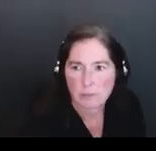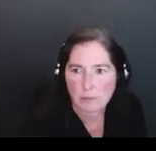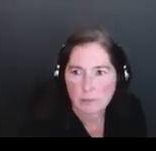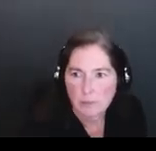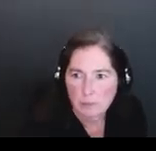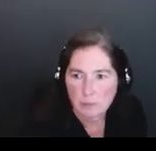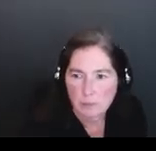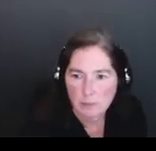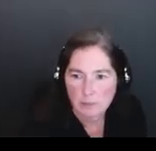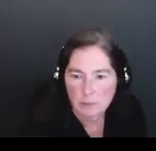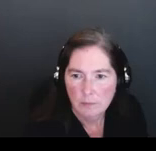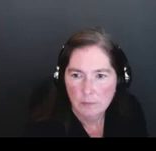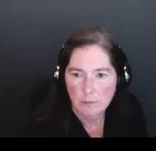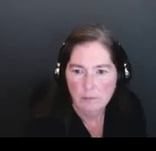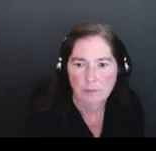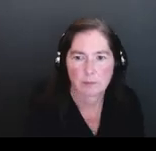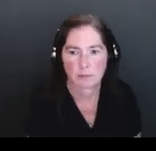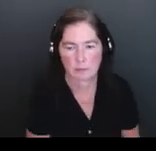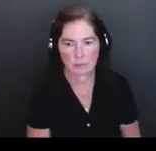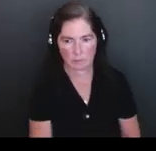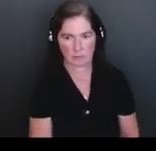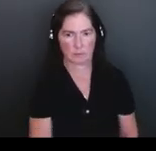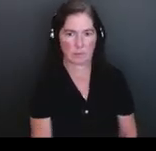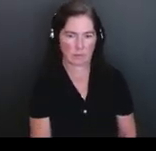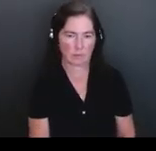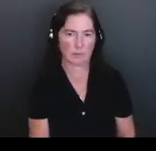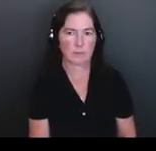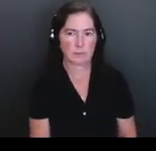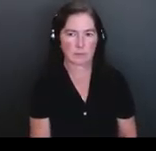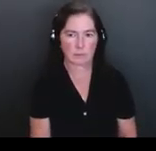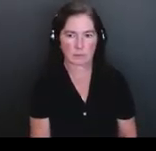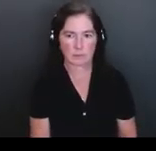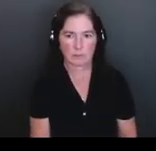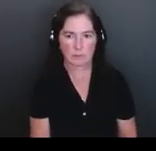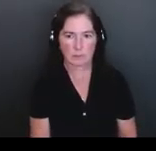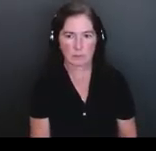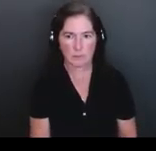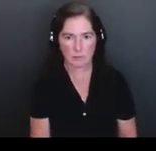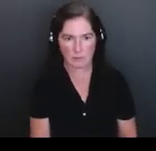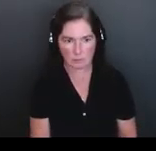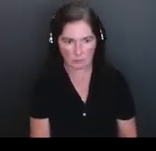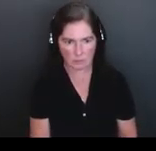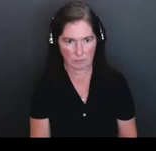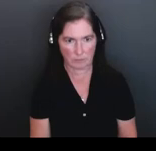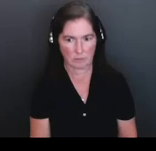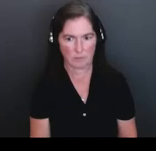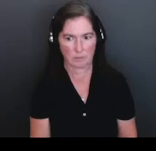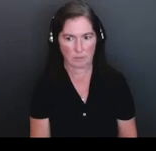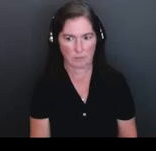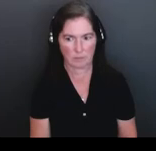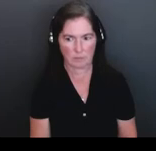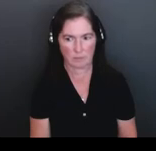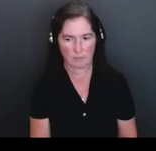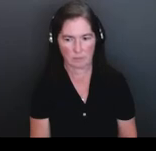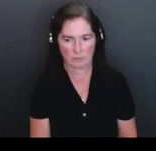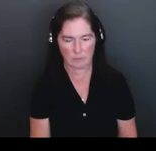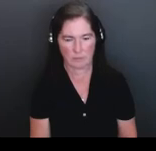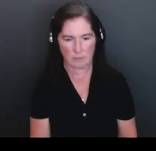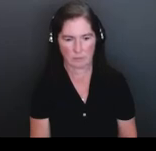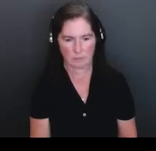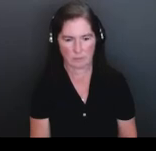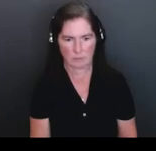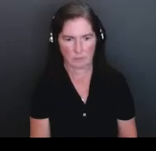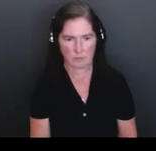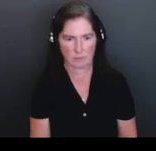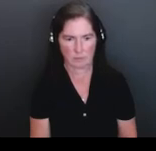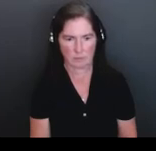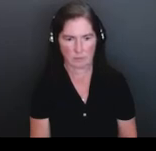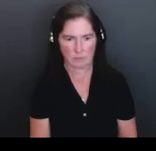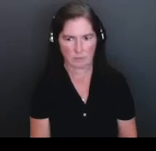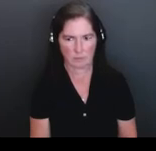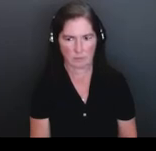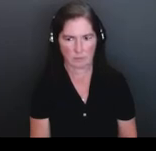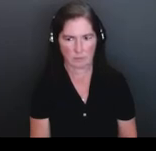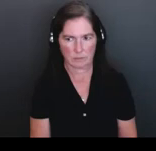student work. So if I Bryan he got 5 out of 10 points and maybe I wanted to return this so he could keep working so if I return that let's see.